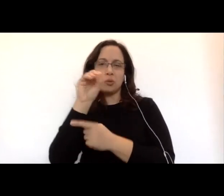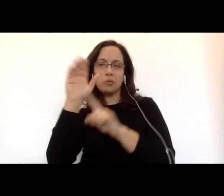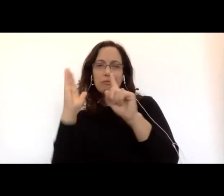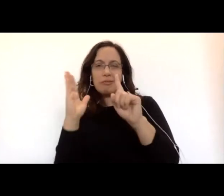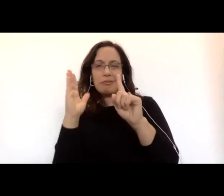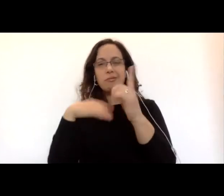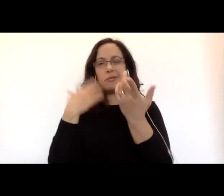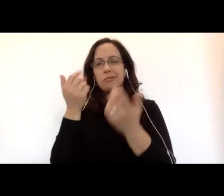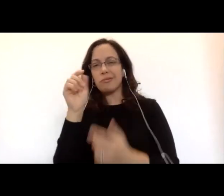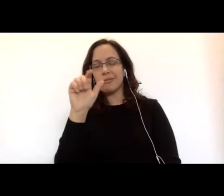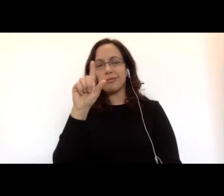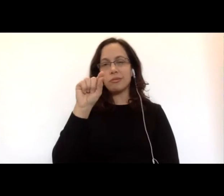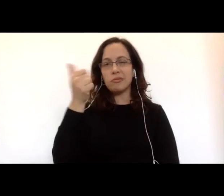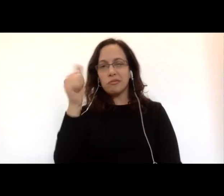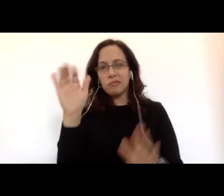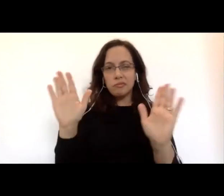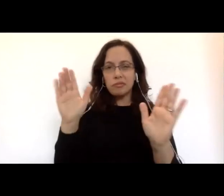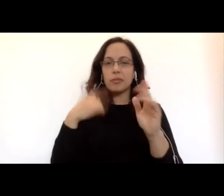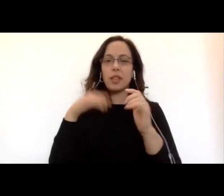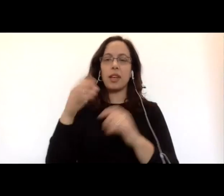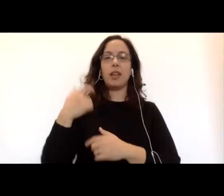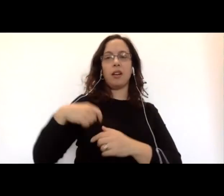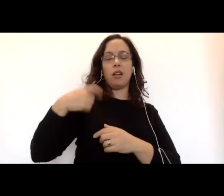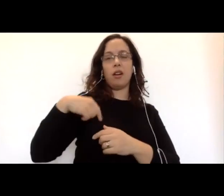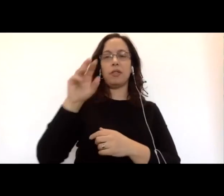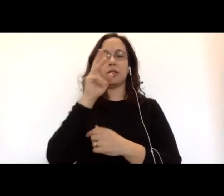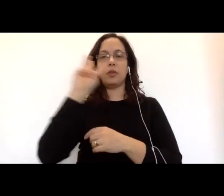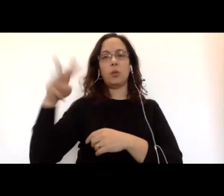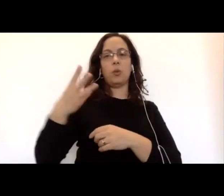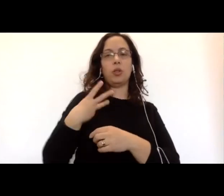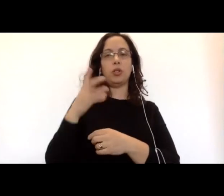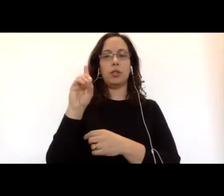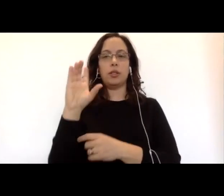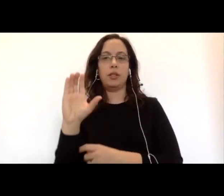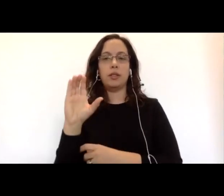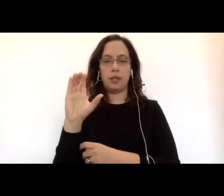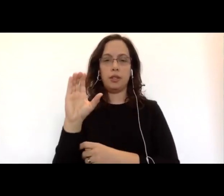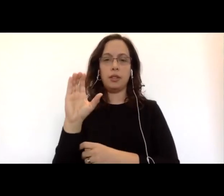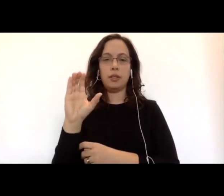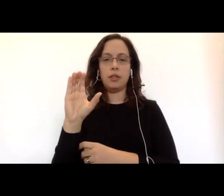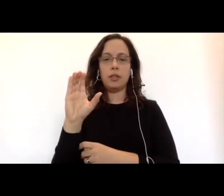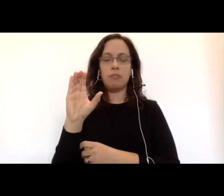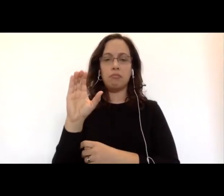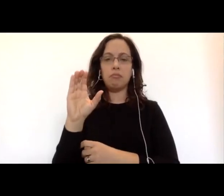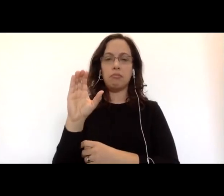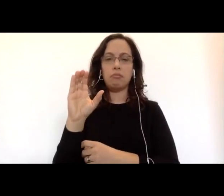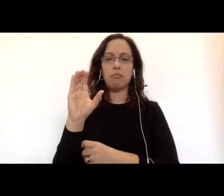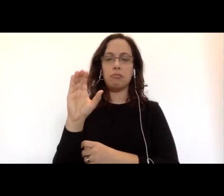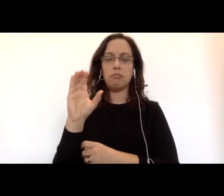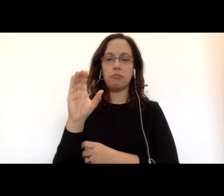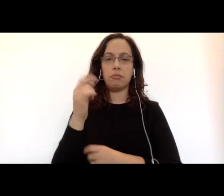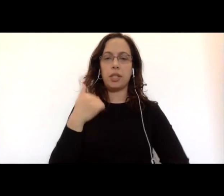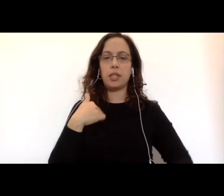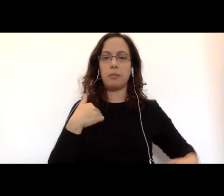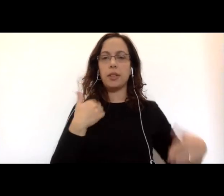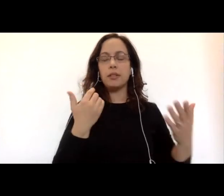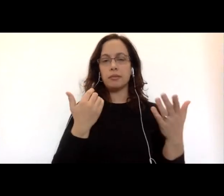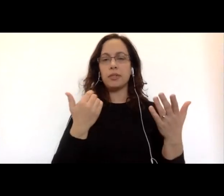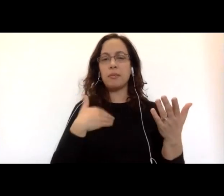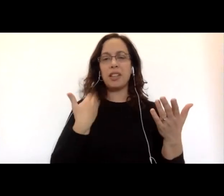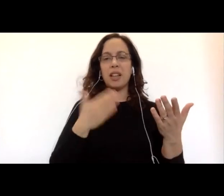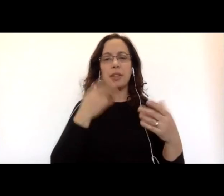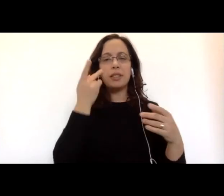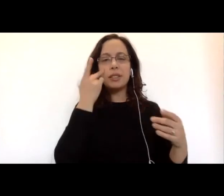that was taking place in Washington DC um and it's been a real uh a real pleasure to see, you know to